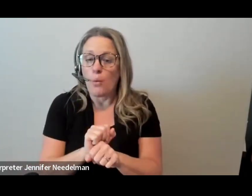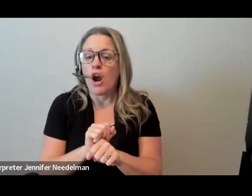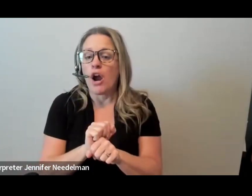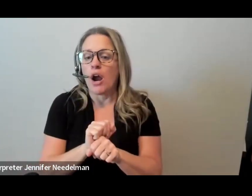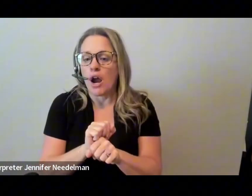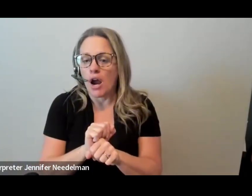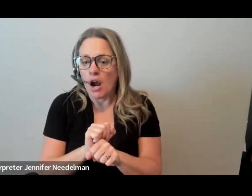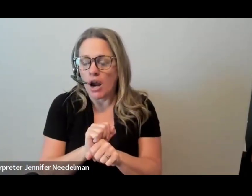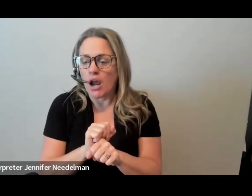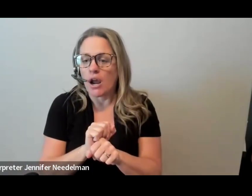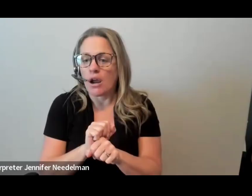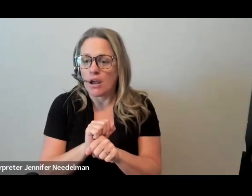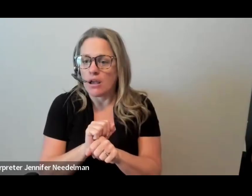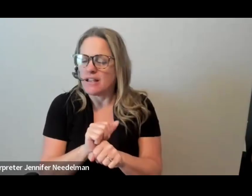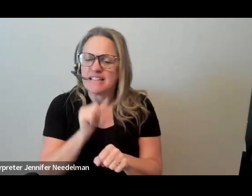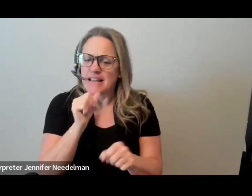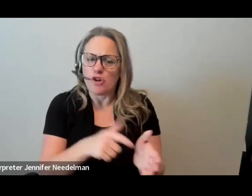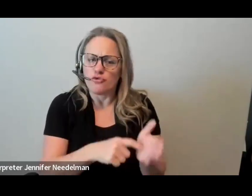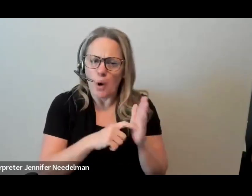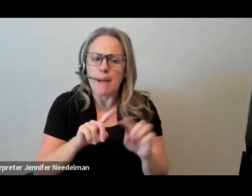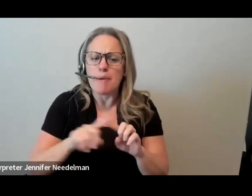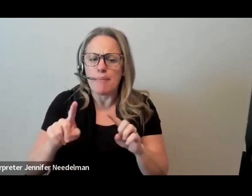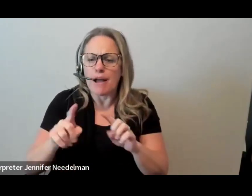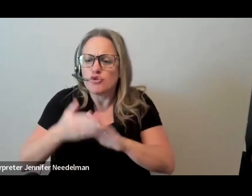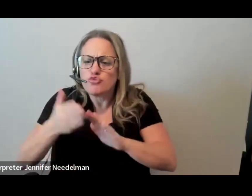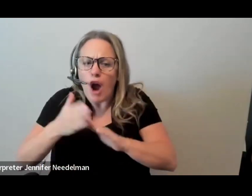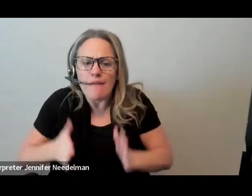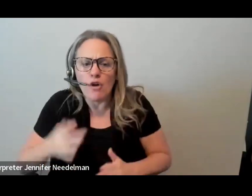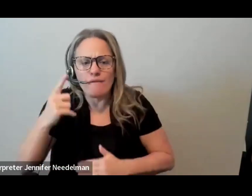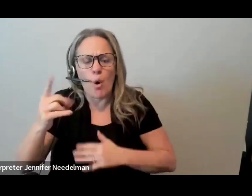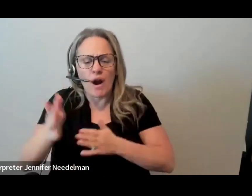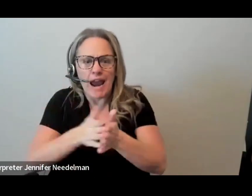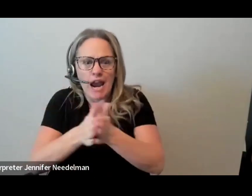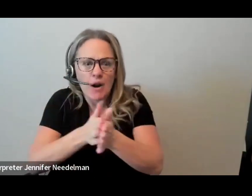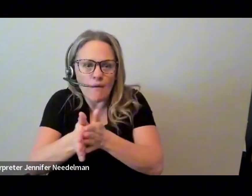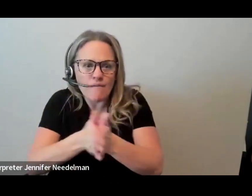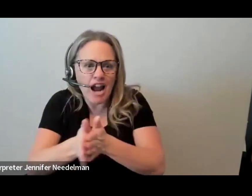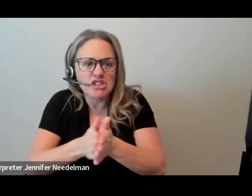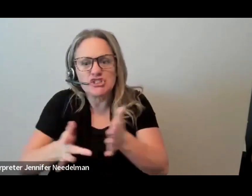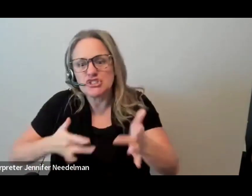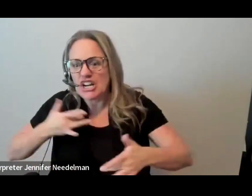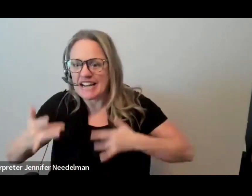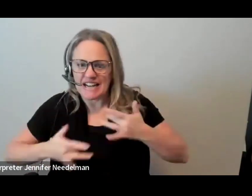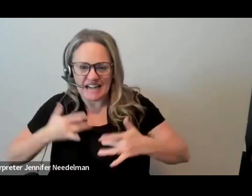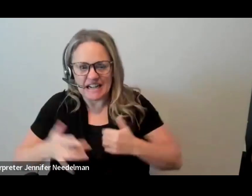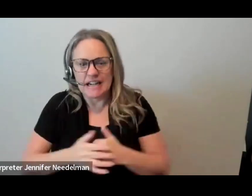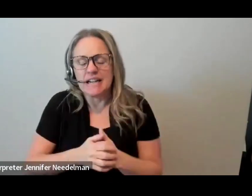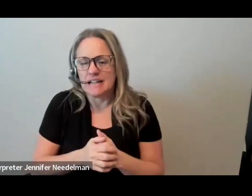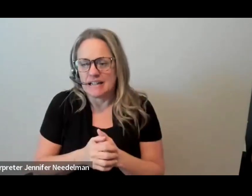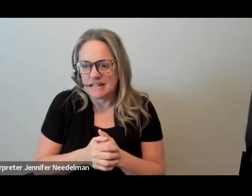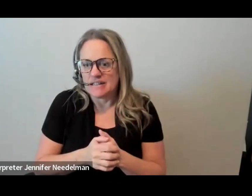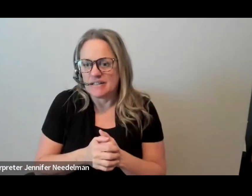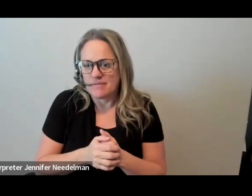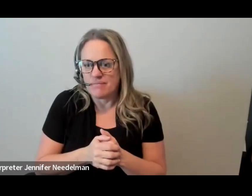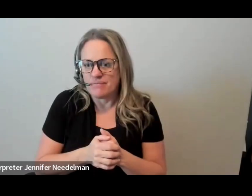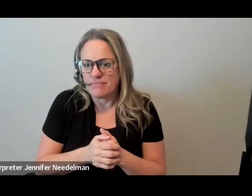as a requirement, but I did driver for innovation, better workplace, broader human connection.